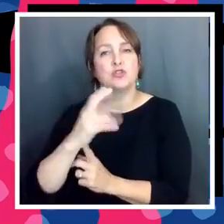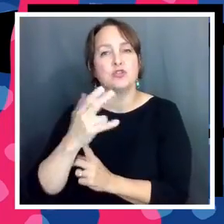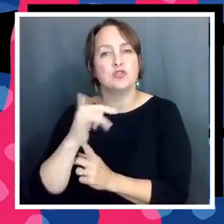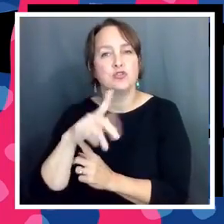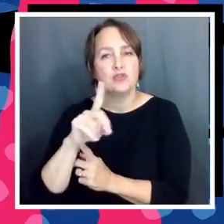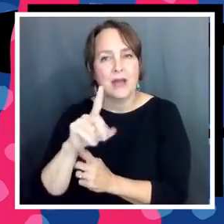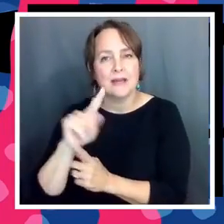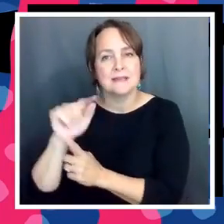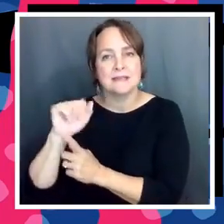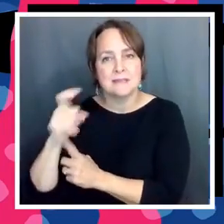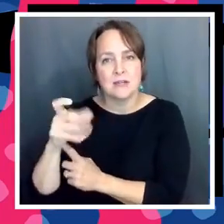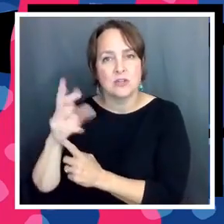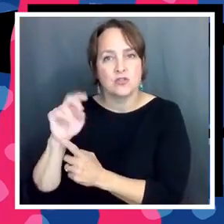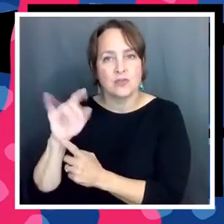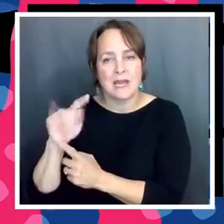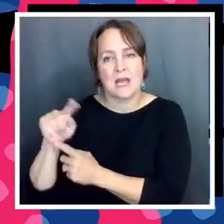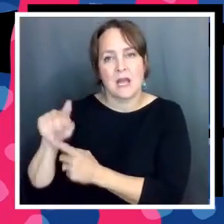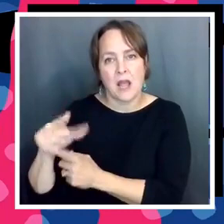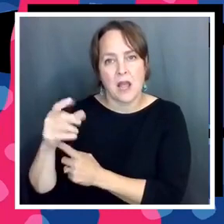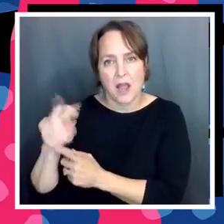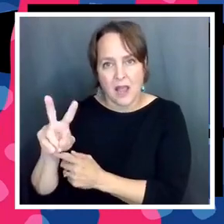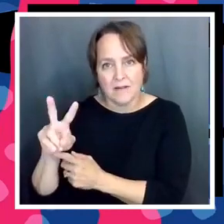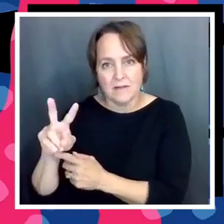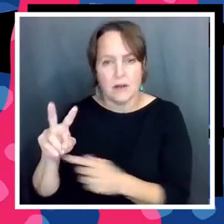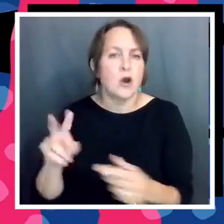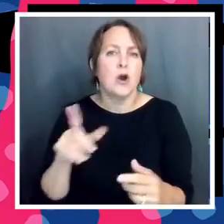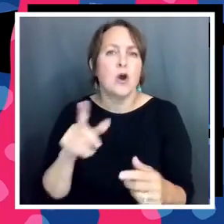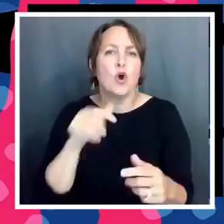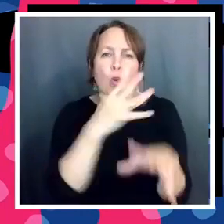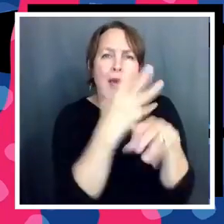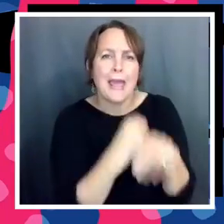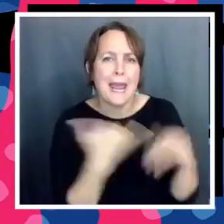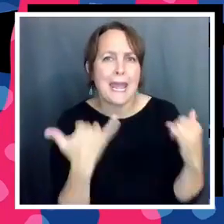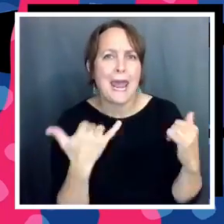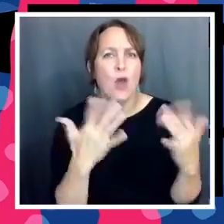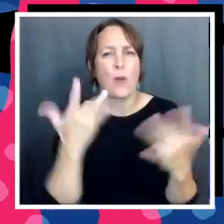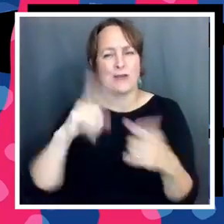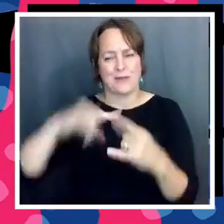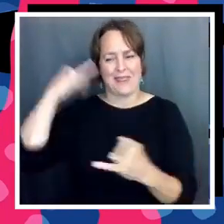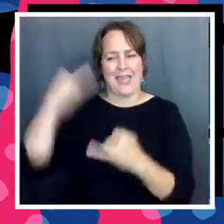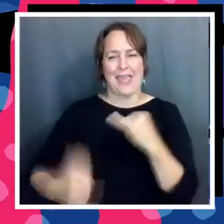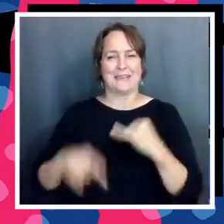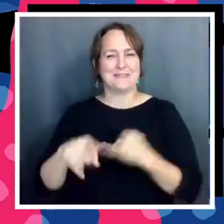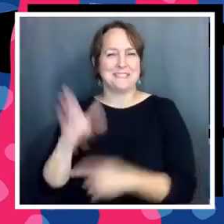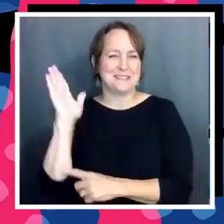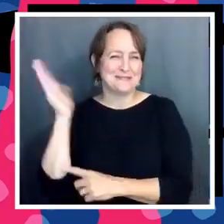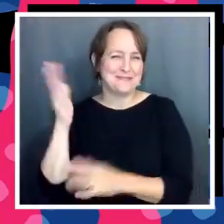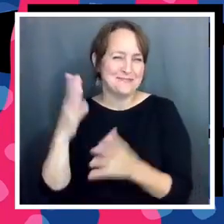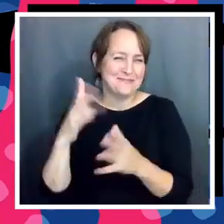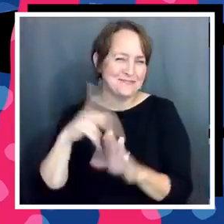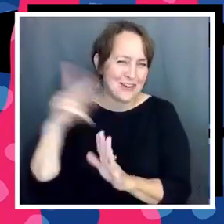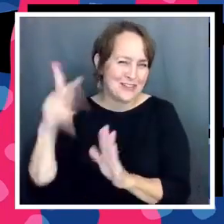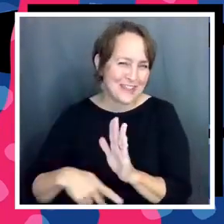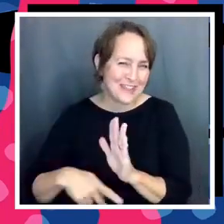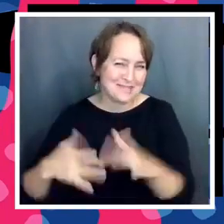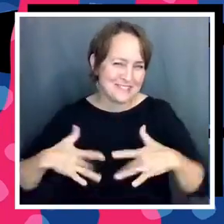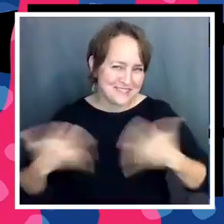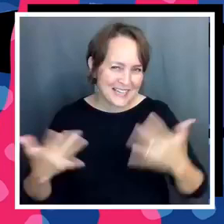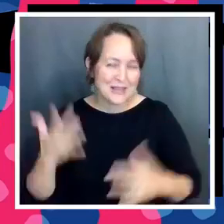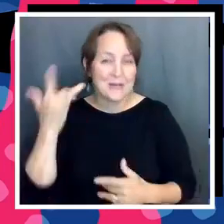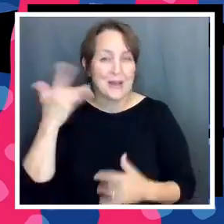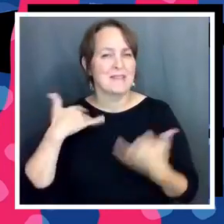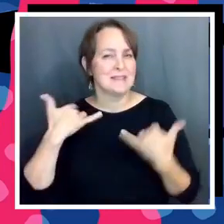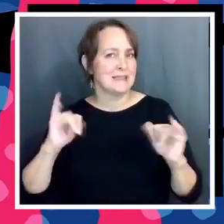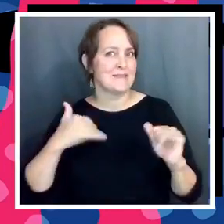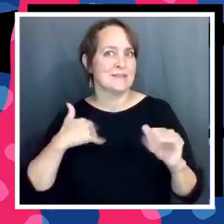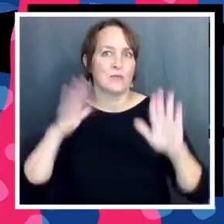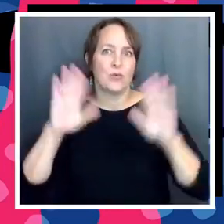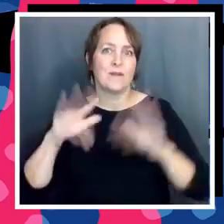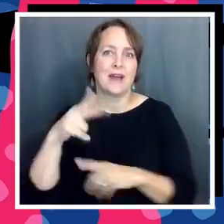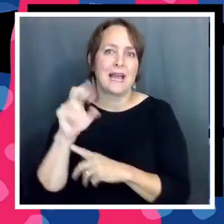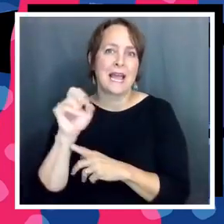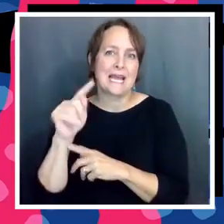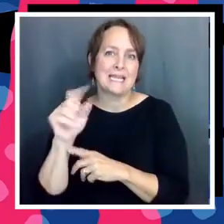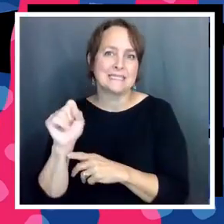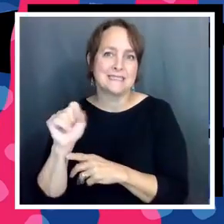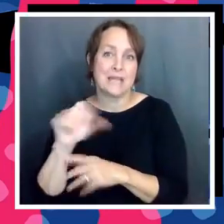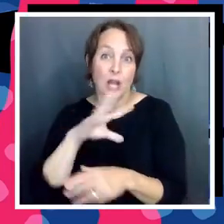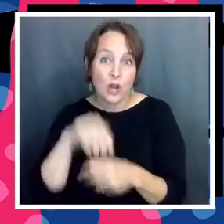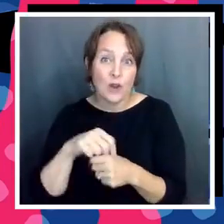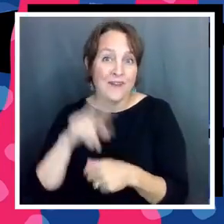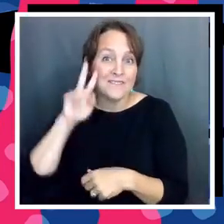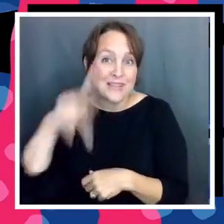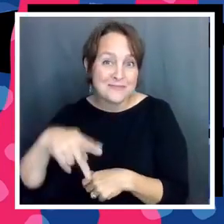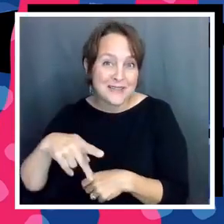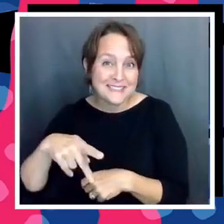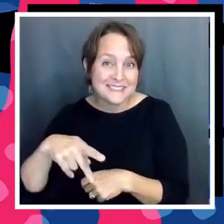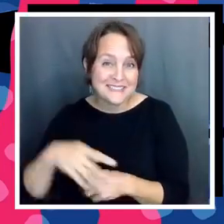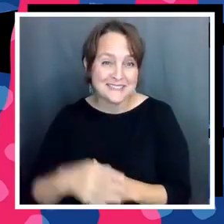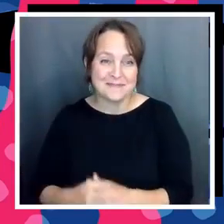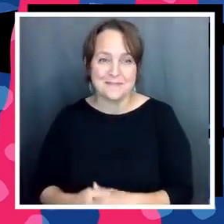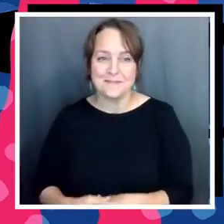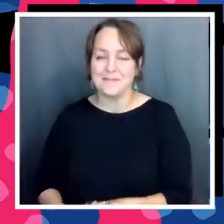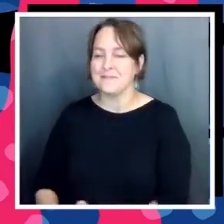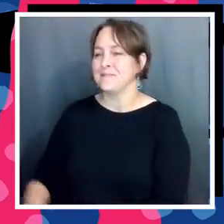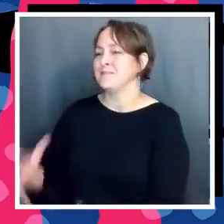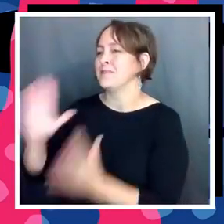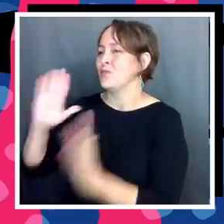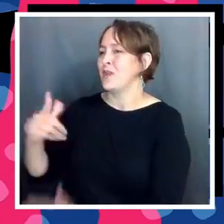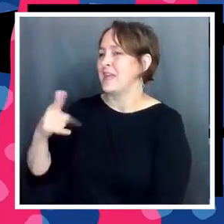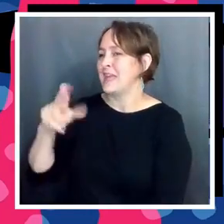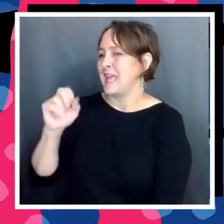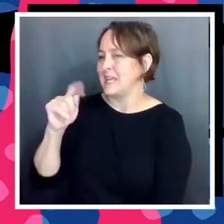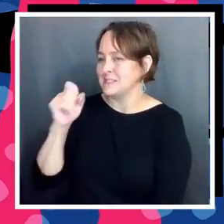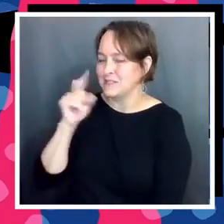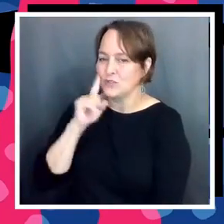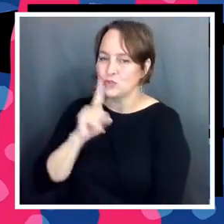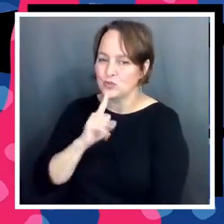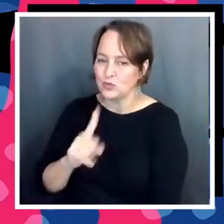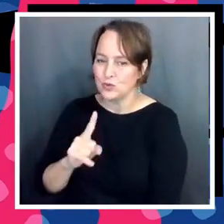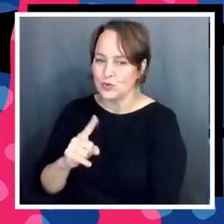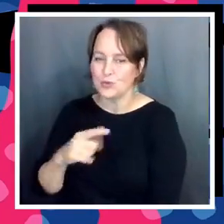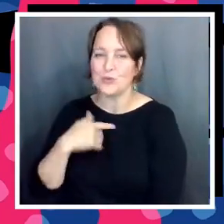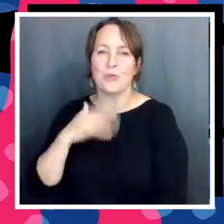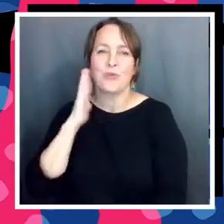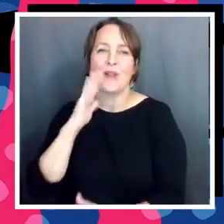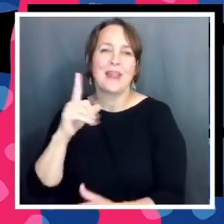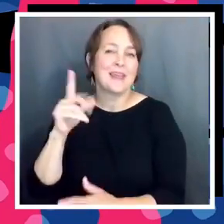THAT HAS NOT FILE TAXES OR